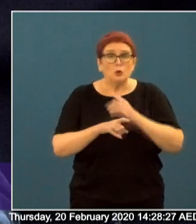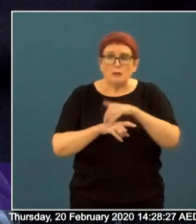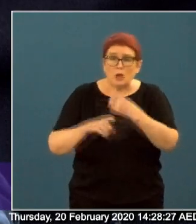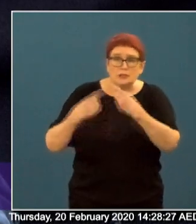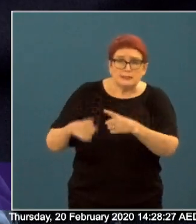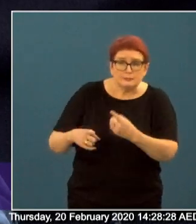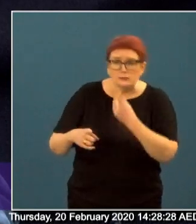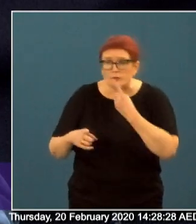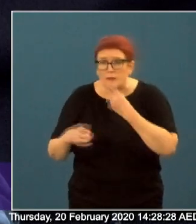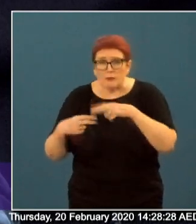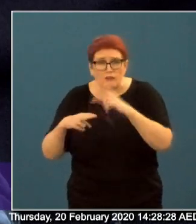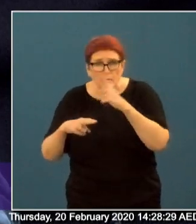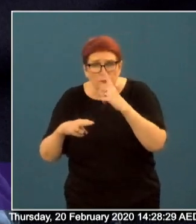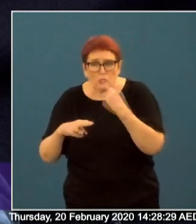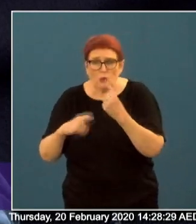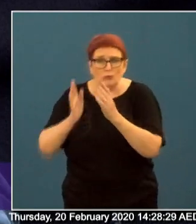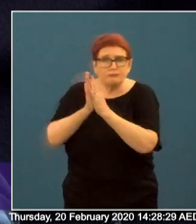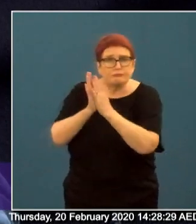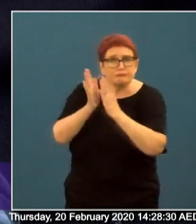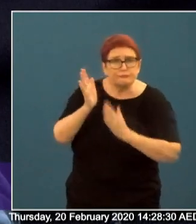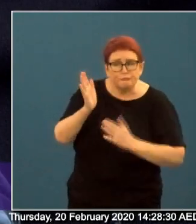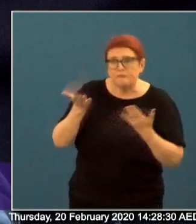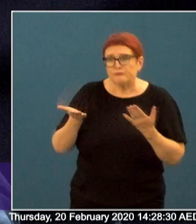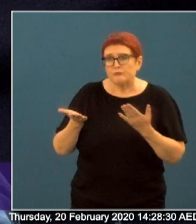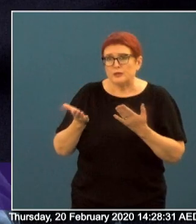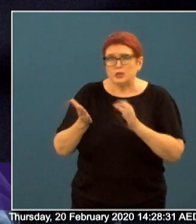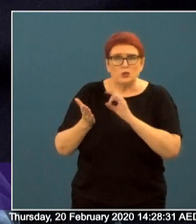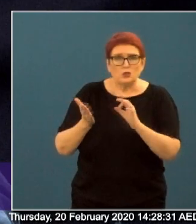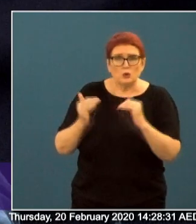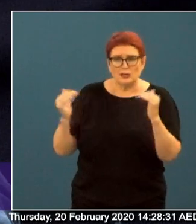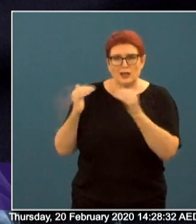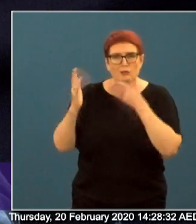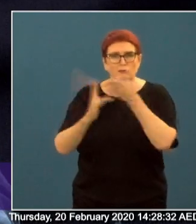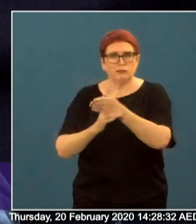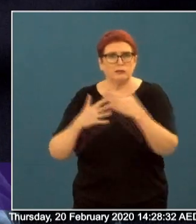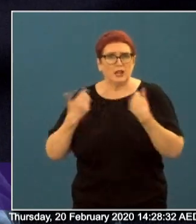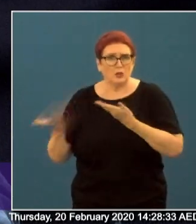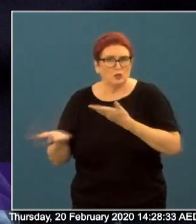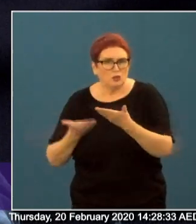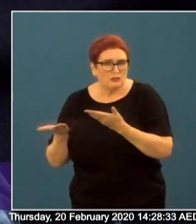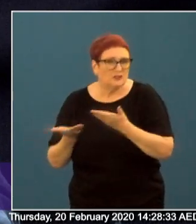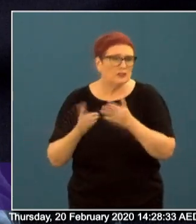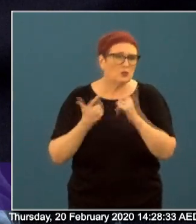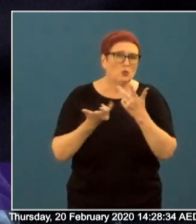inequity, whether it be a health services provision or other outcomes.